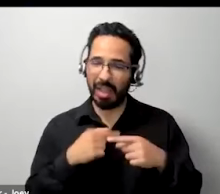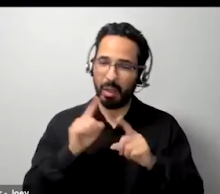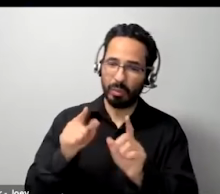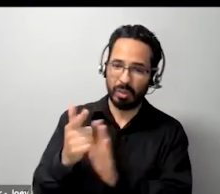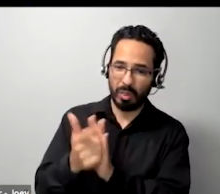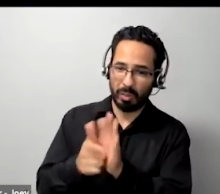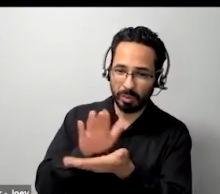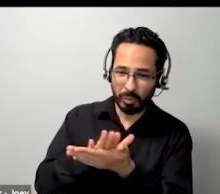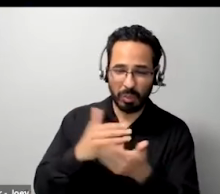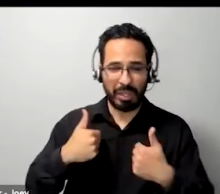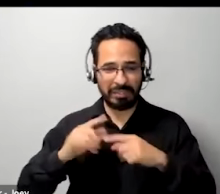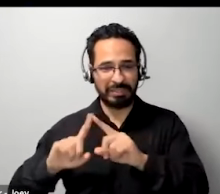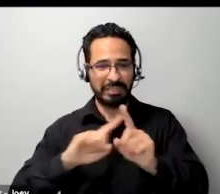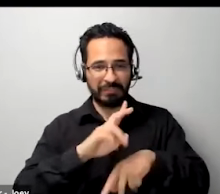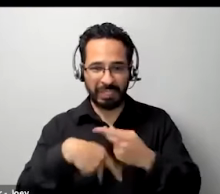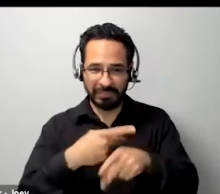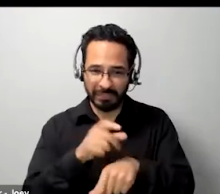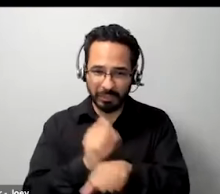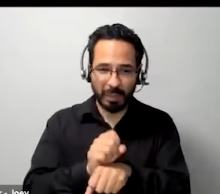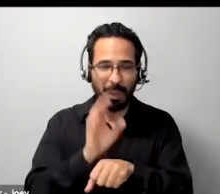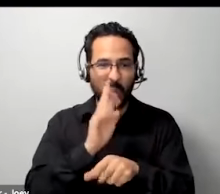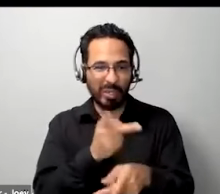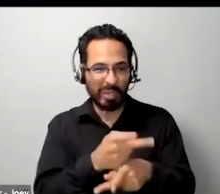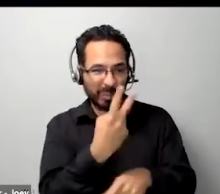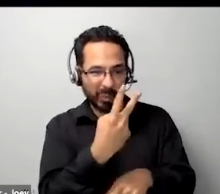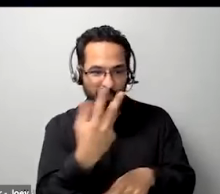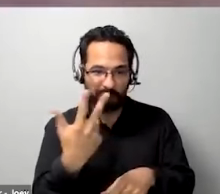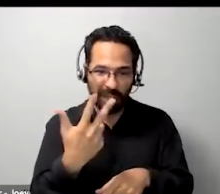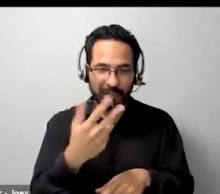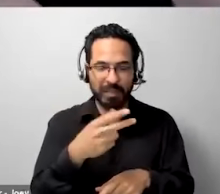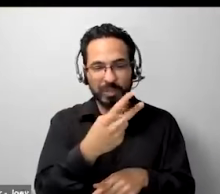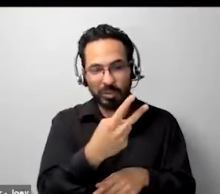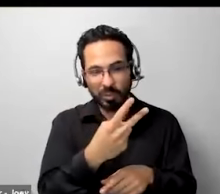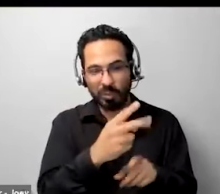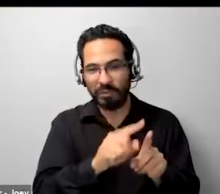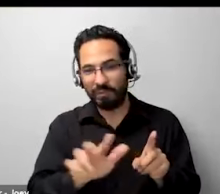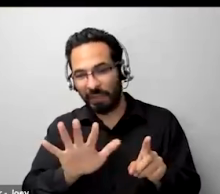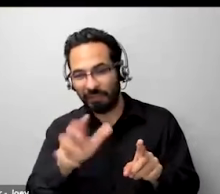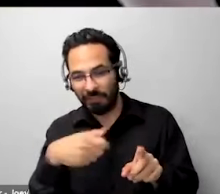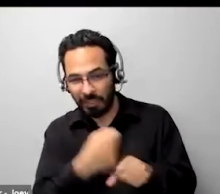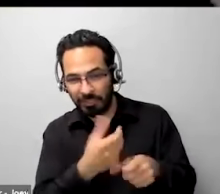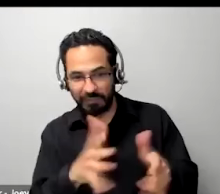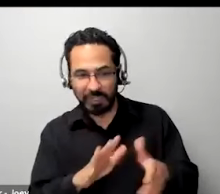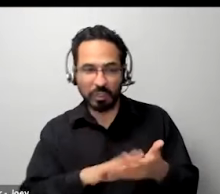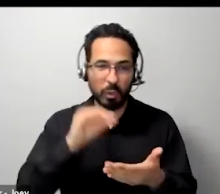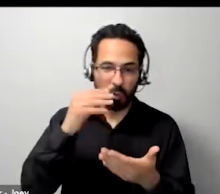and I keep them for two to five years, and then I move on to something new, because I've learned all that, and I'm bored.